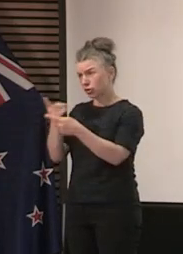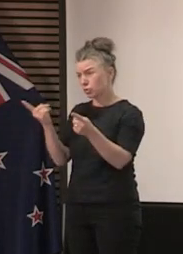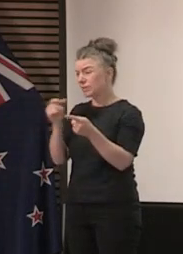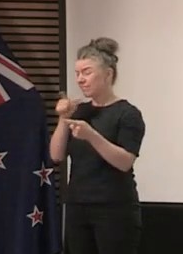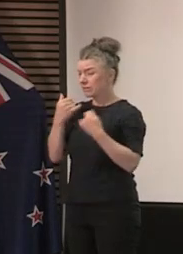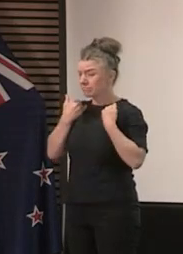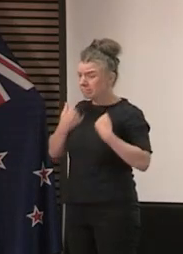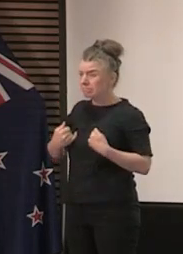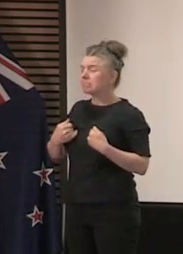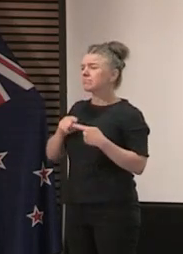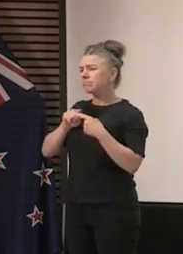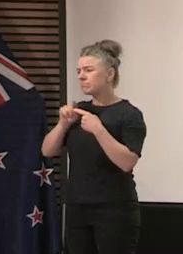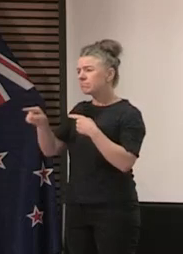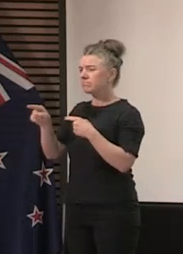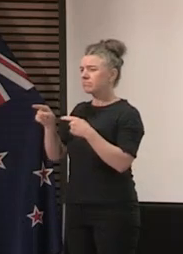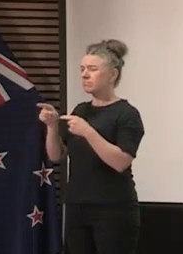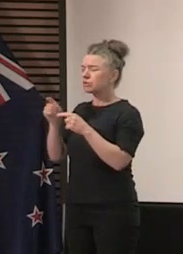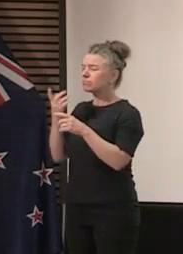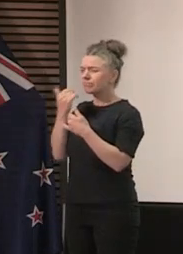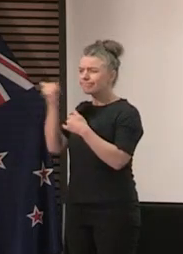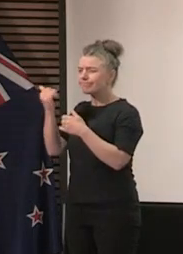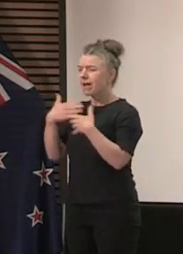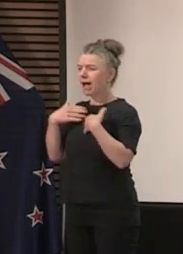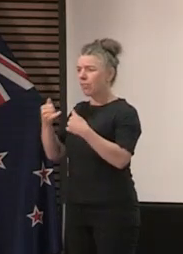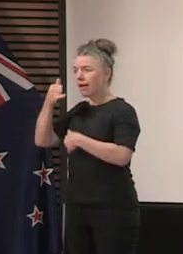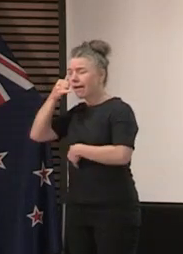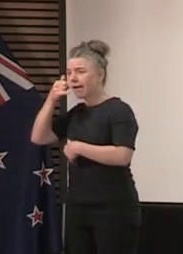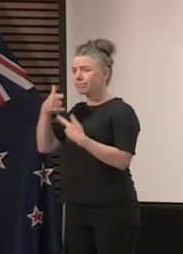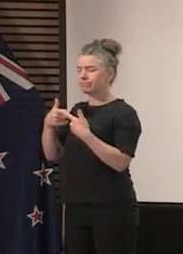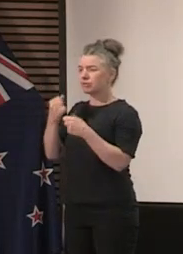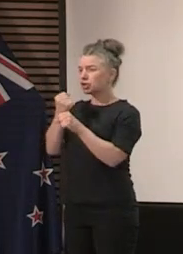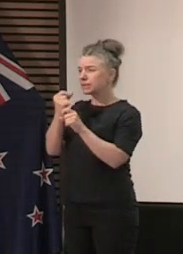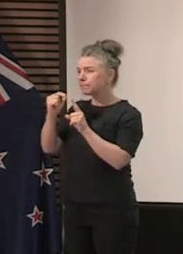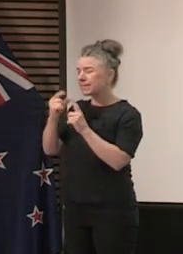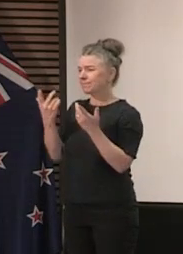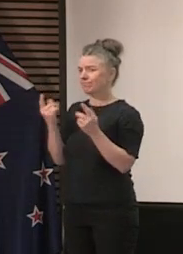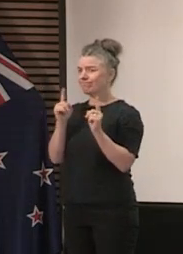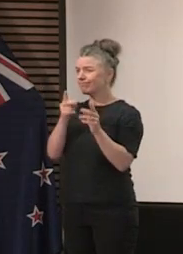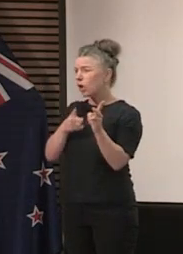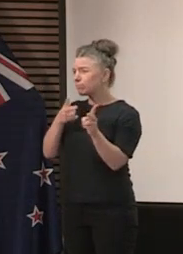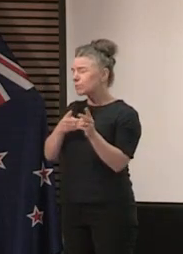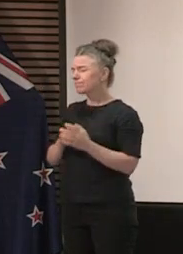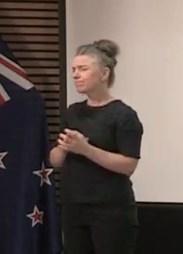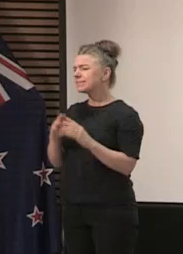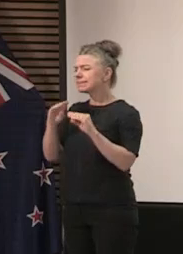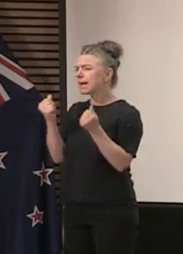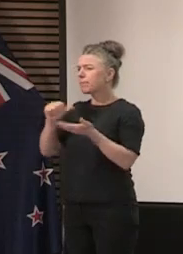encourage all people to seek acute care for whatever their condition through either